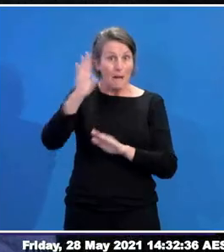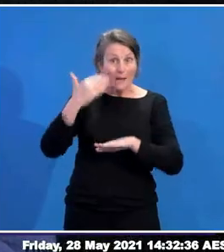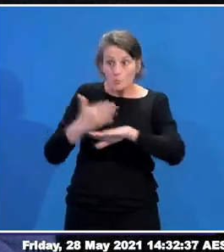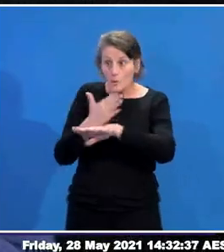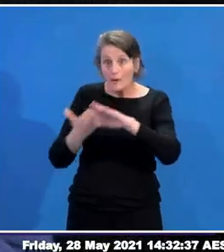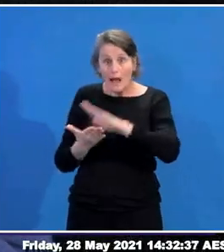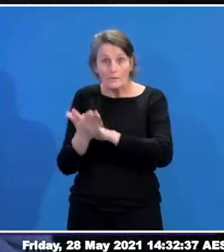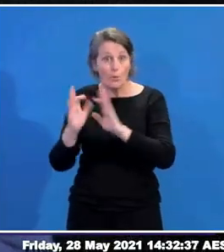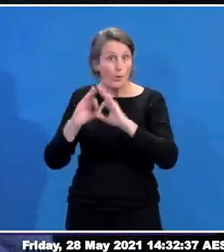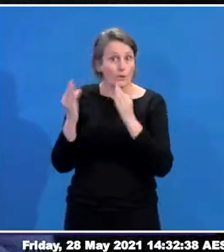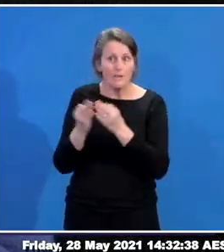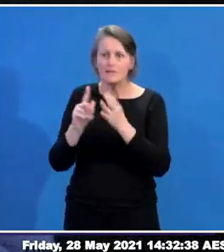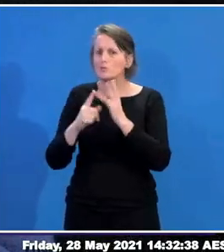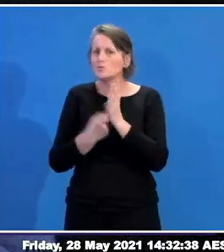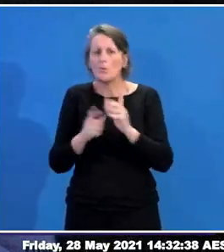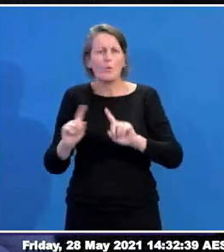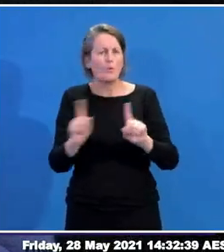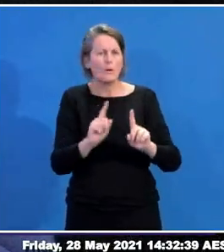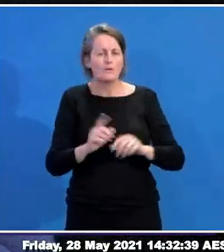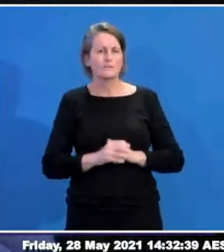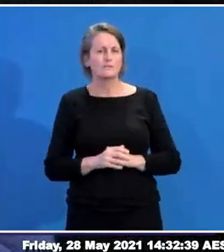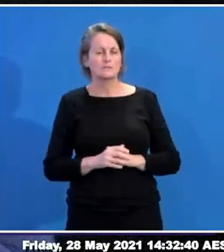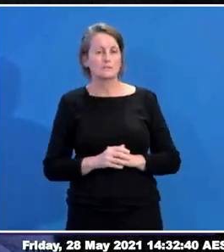Well, the rules don't specify that.